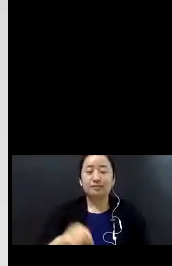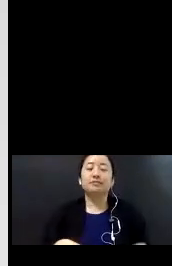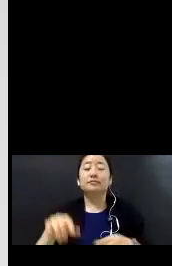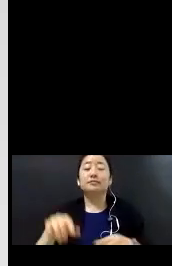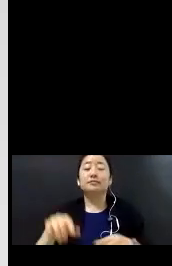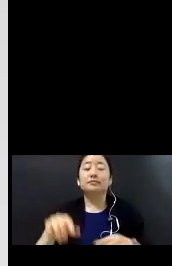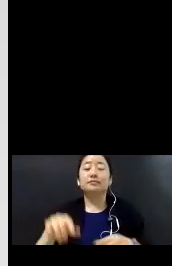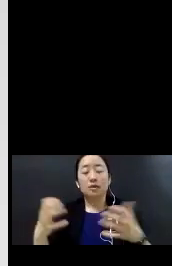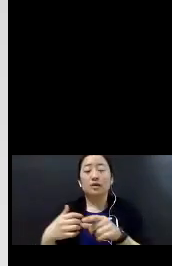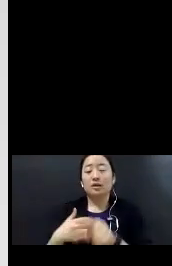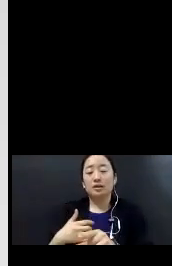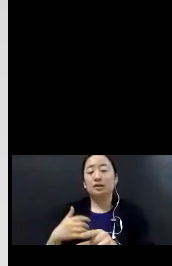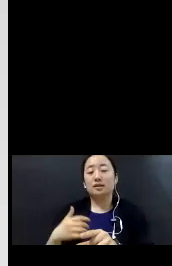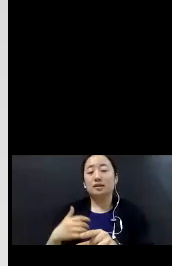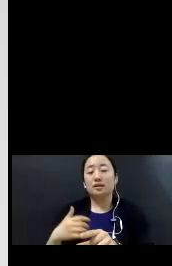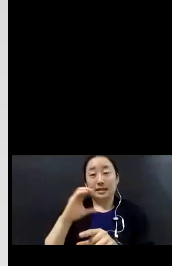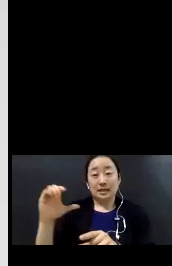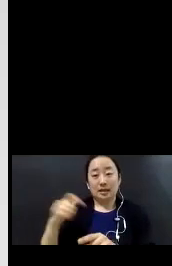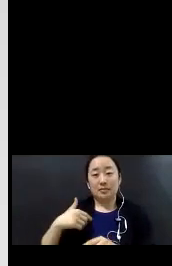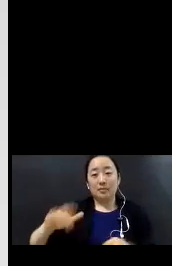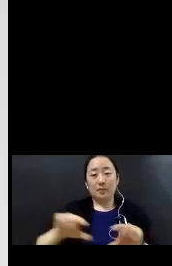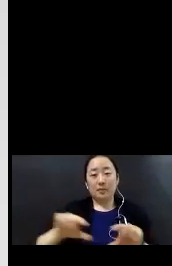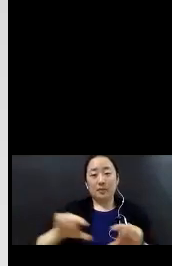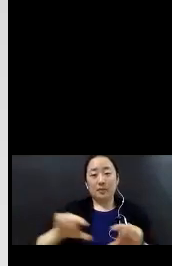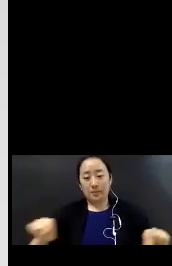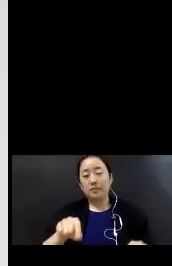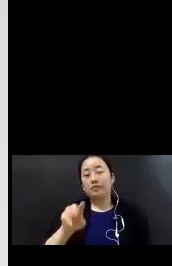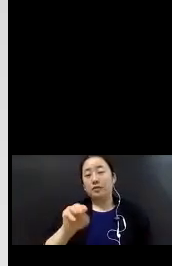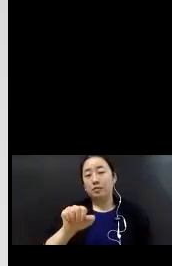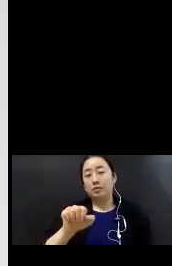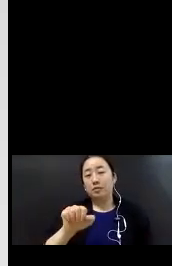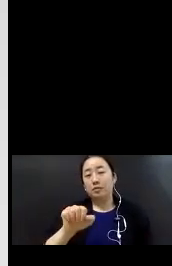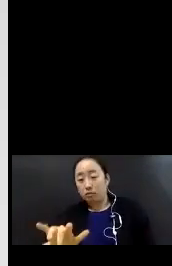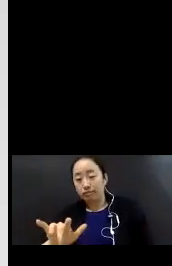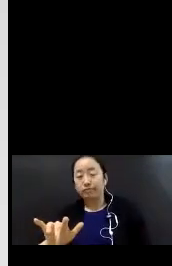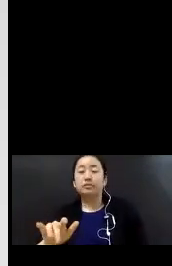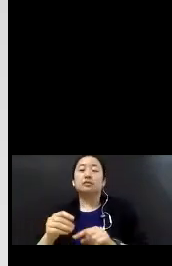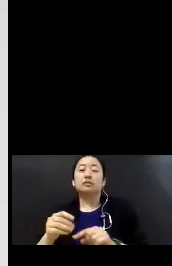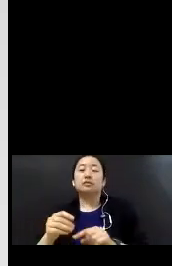BOTTOM OF YOUR SCREEN AND SELECTING "VIEW SUBTITLES."